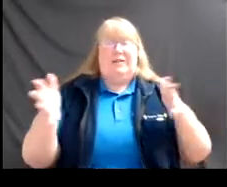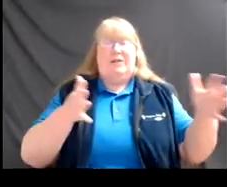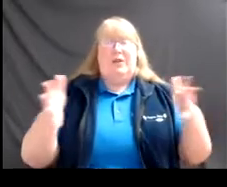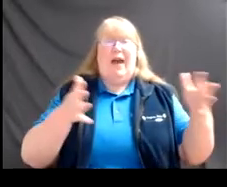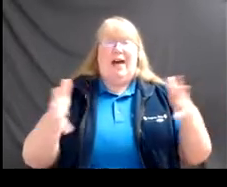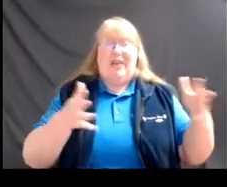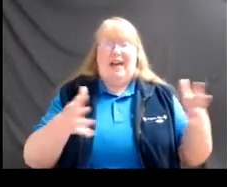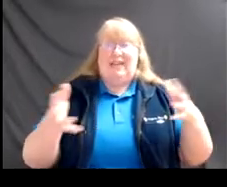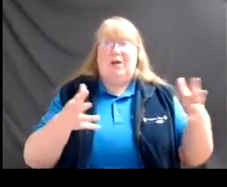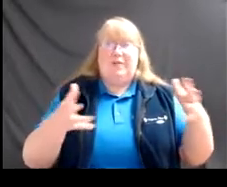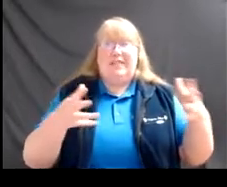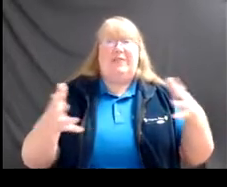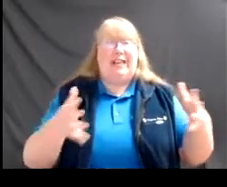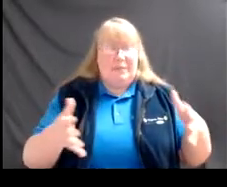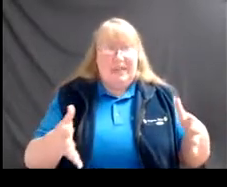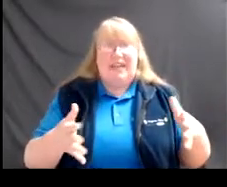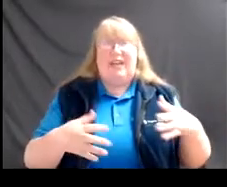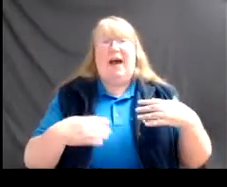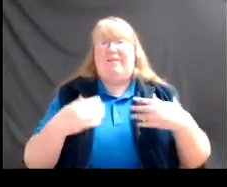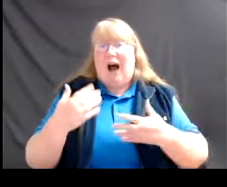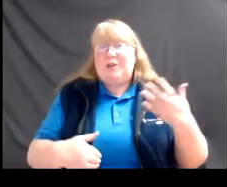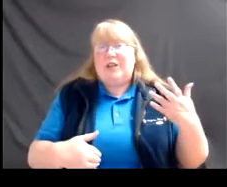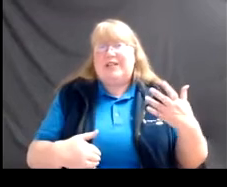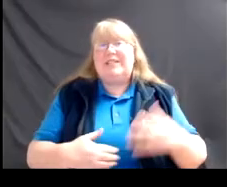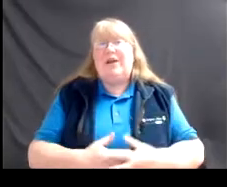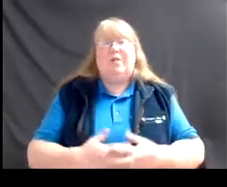So, you have that, you know, this flexibility, you have options for